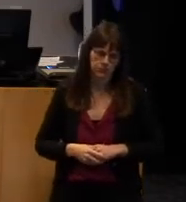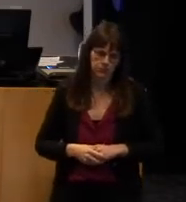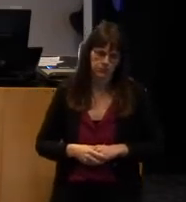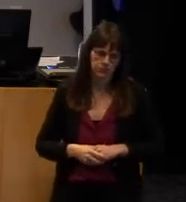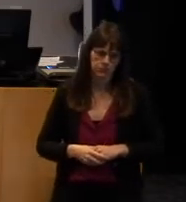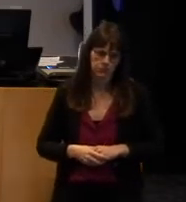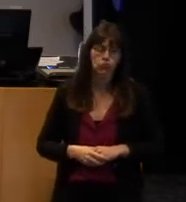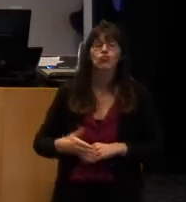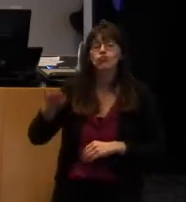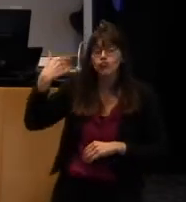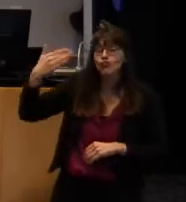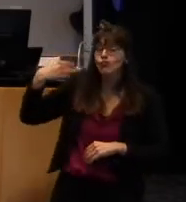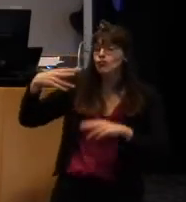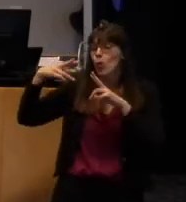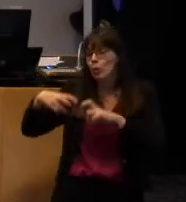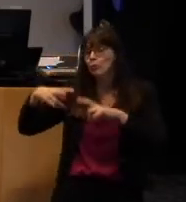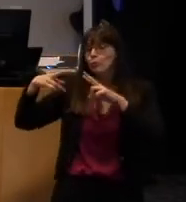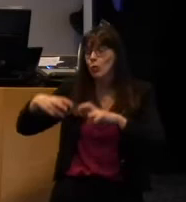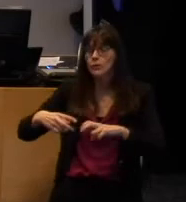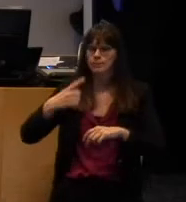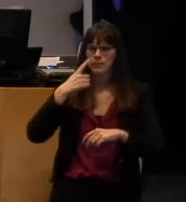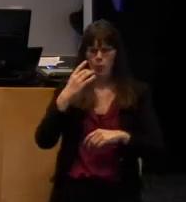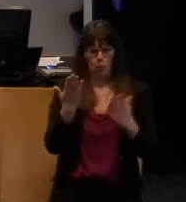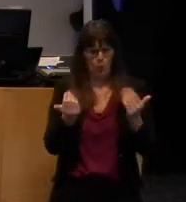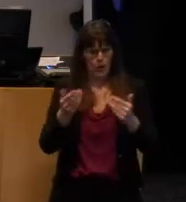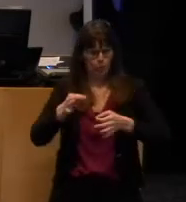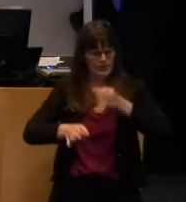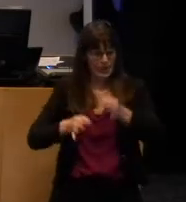Based on previous research that examined why strategies are used,